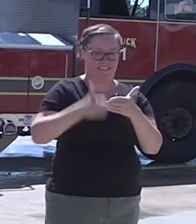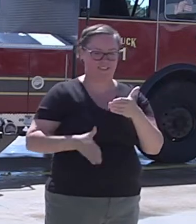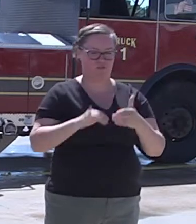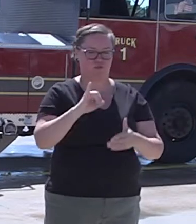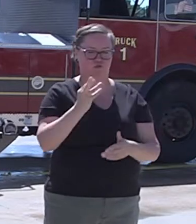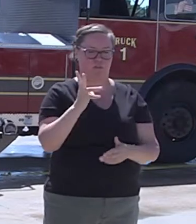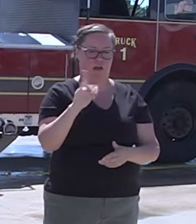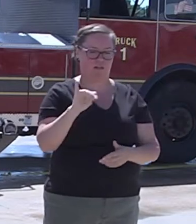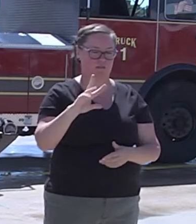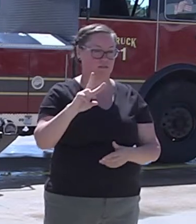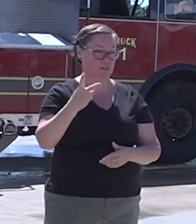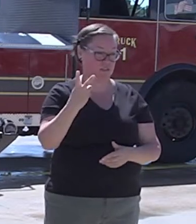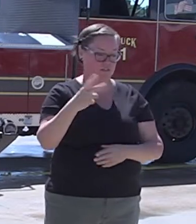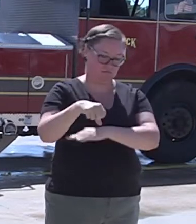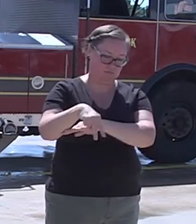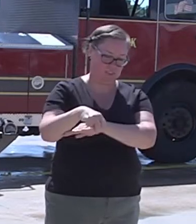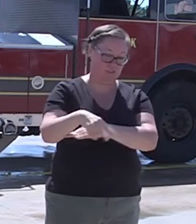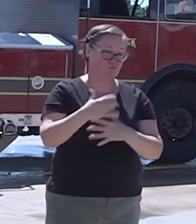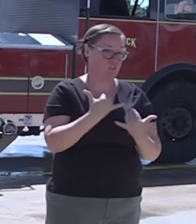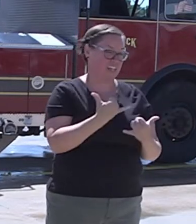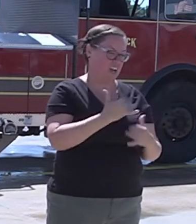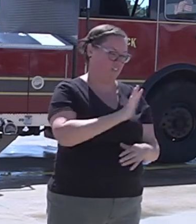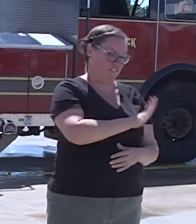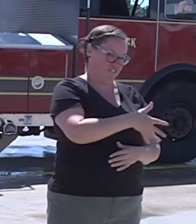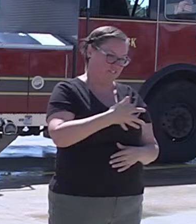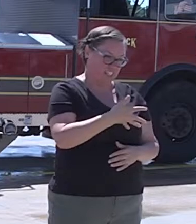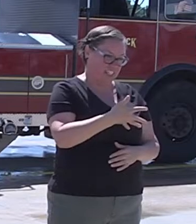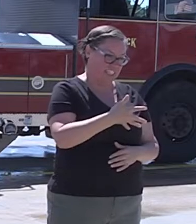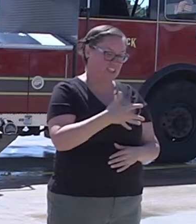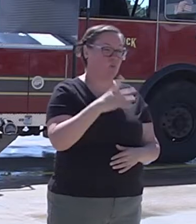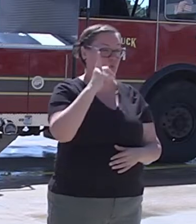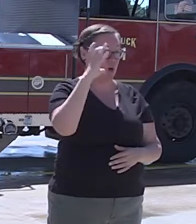midnight right now we're in fifth place out of a 100 projects so we're still in the running and we